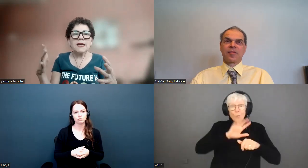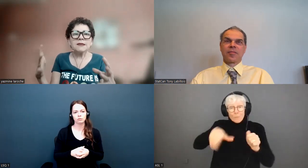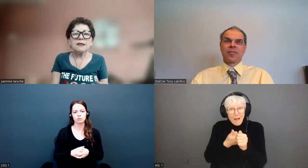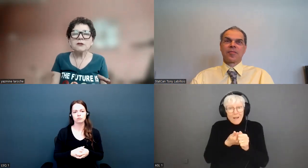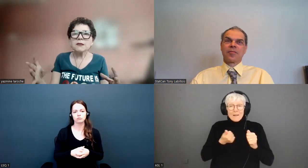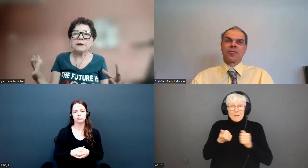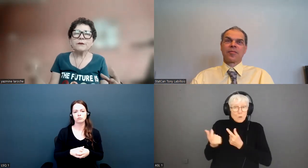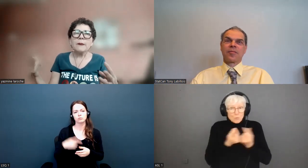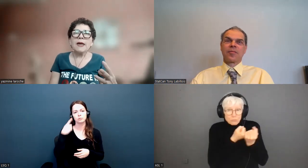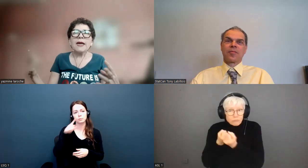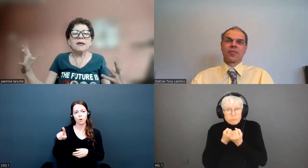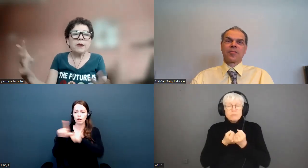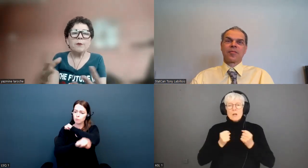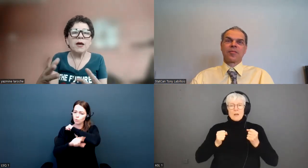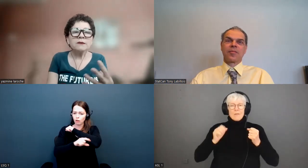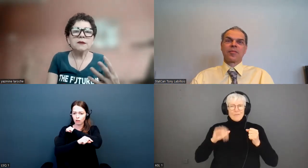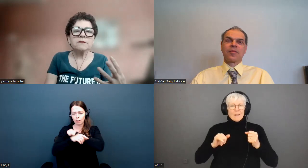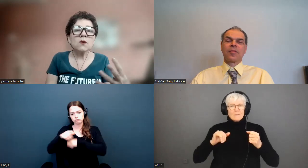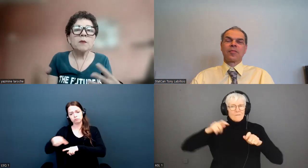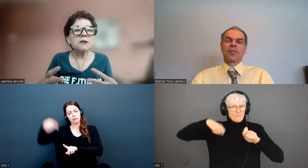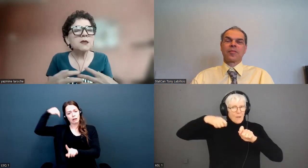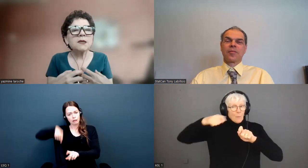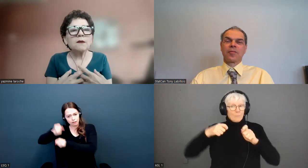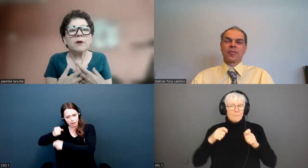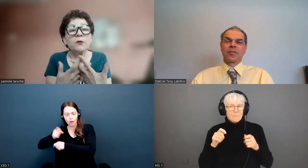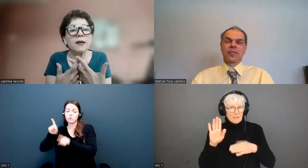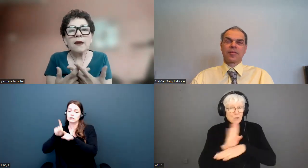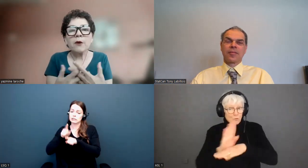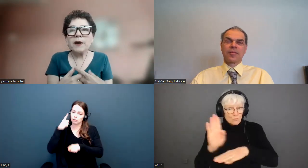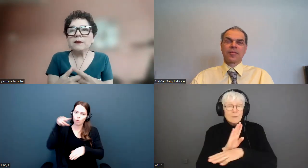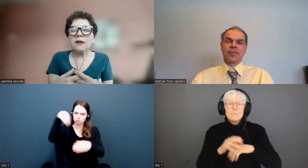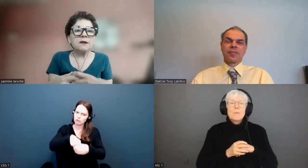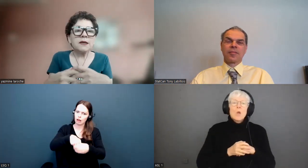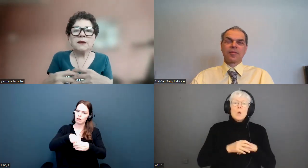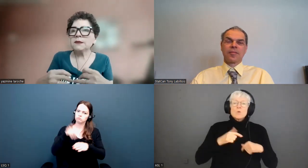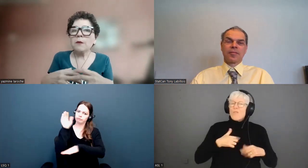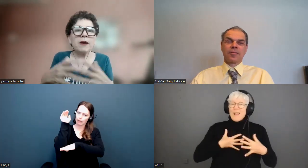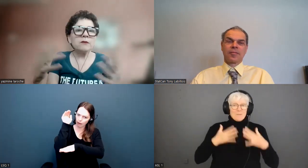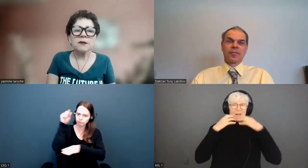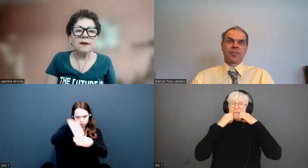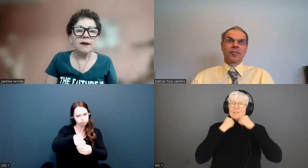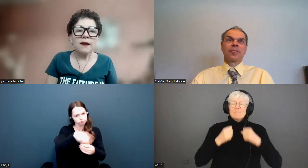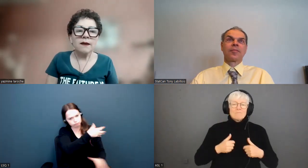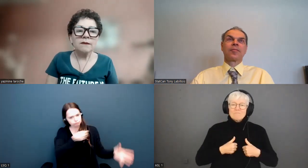and initiative and it combines so much of the thing of what I care about it it is about